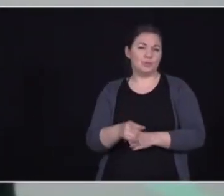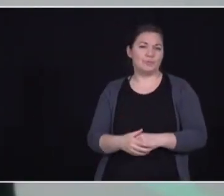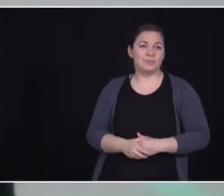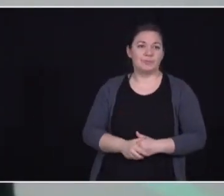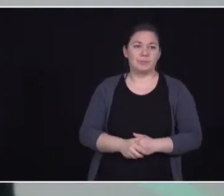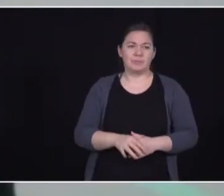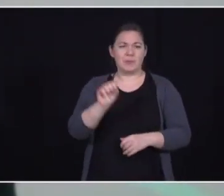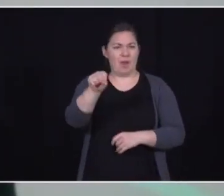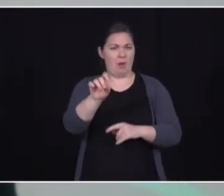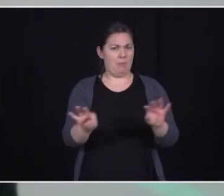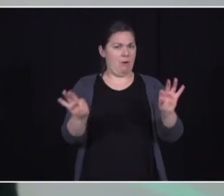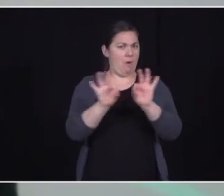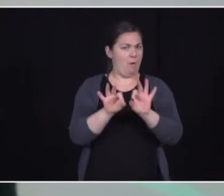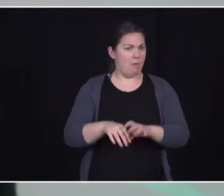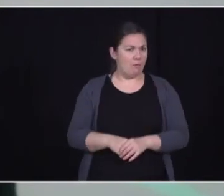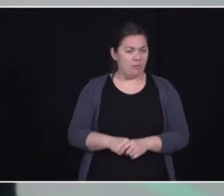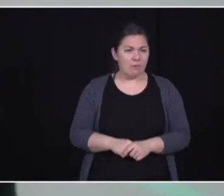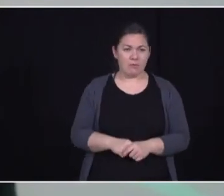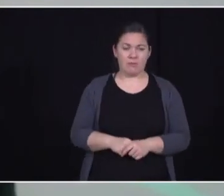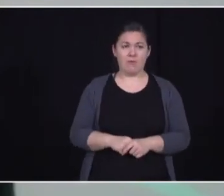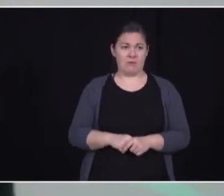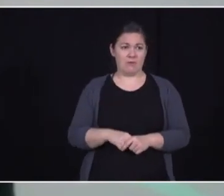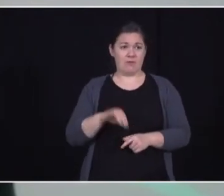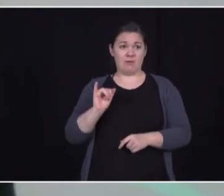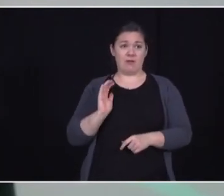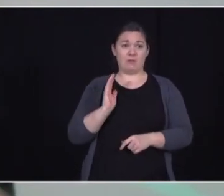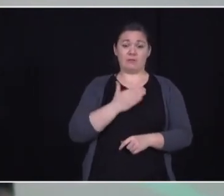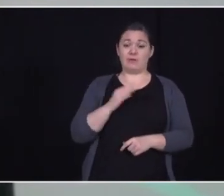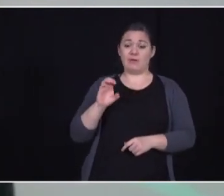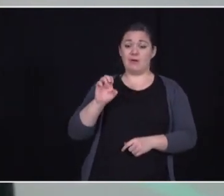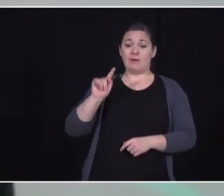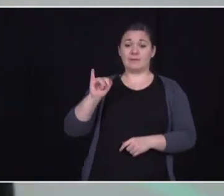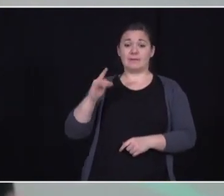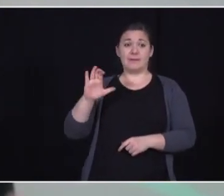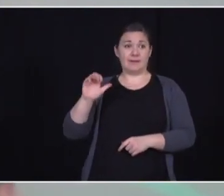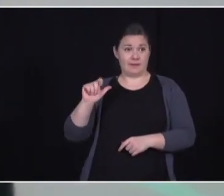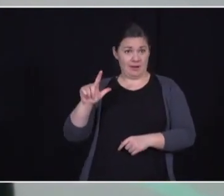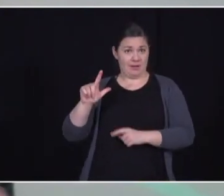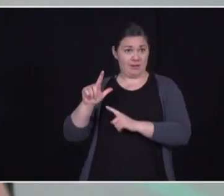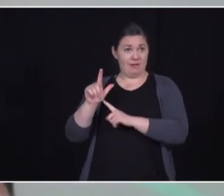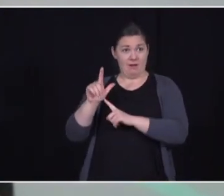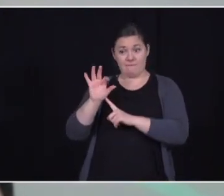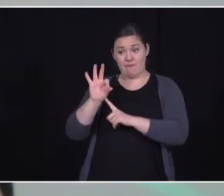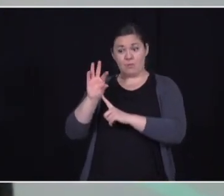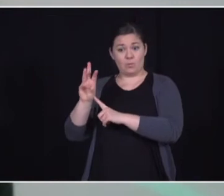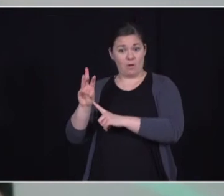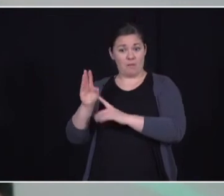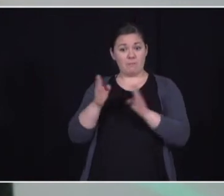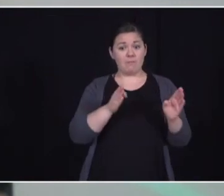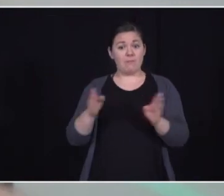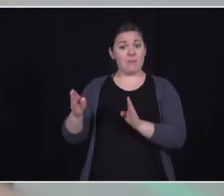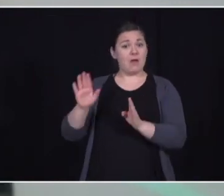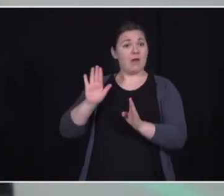I would be happy to. I think you are pointing to something really important that we wanted to highlight the ethical